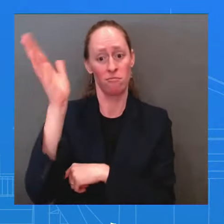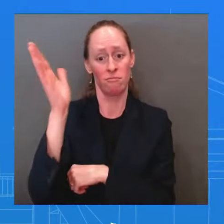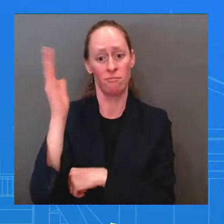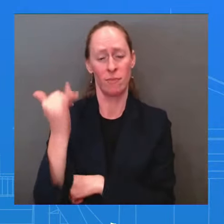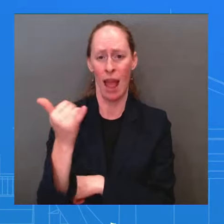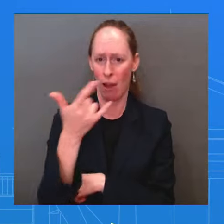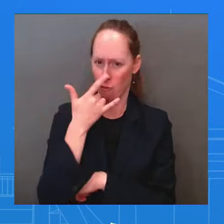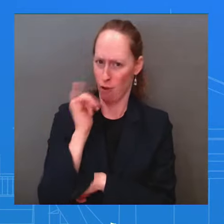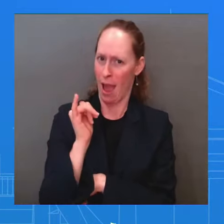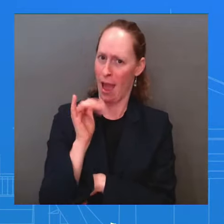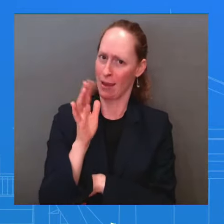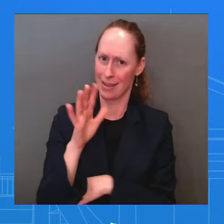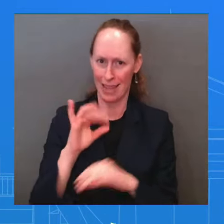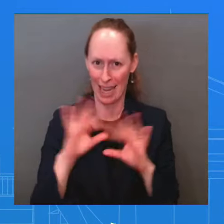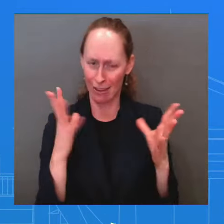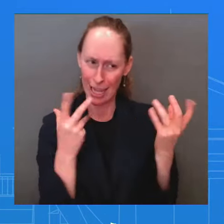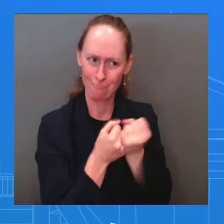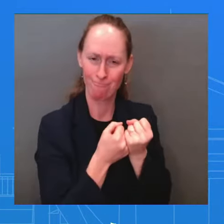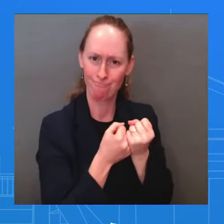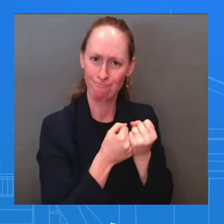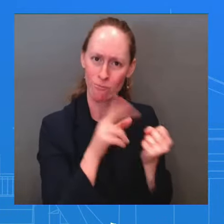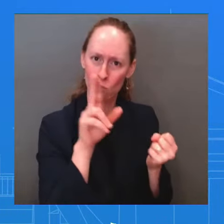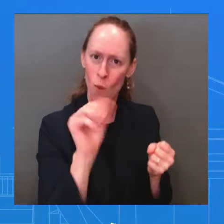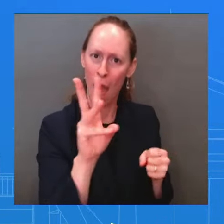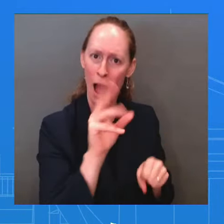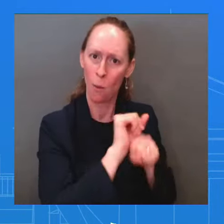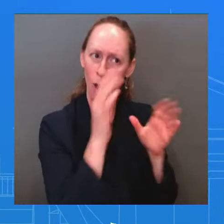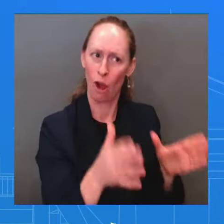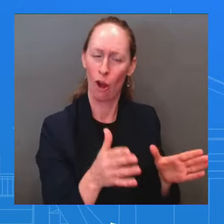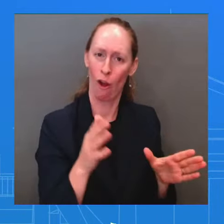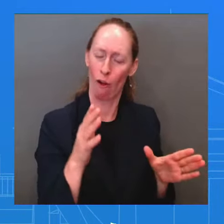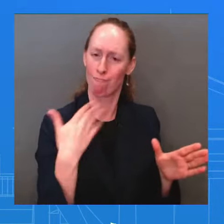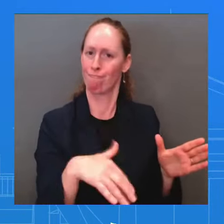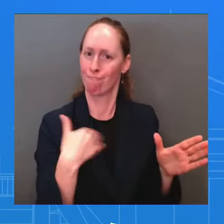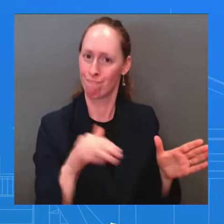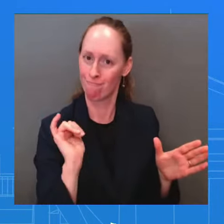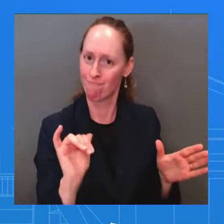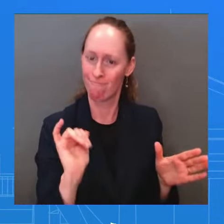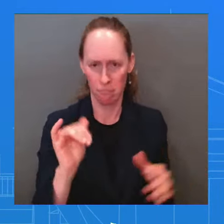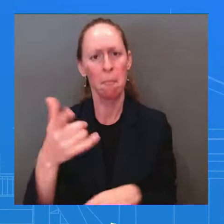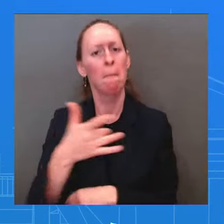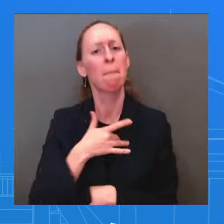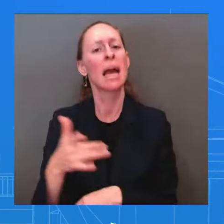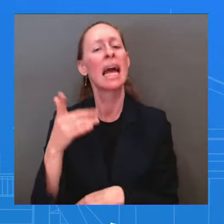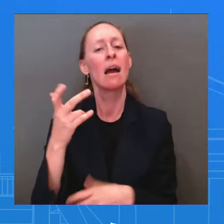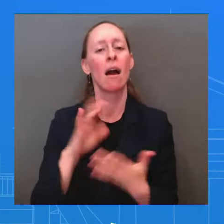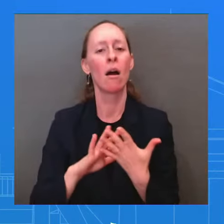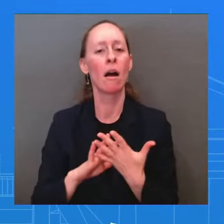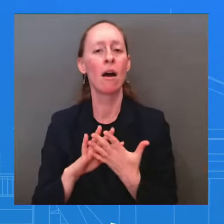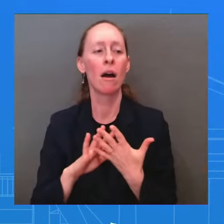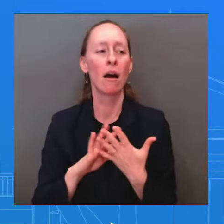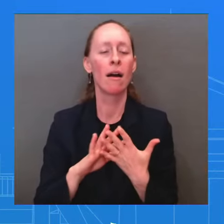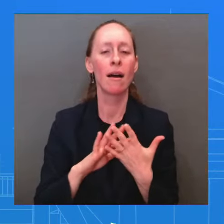Previously, the White House had avoided taking sides, encouraging both parties to stay at the table. What changed? Ms. Jean-Pierre: I don't think anything has changed.